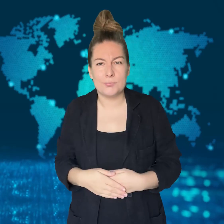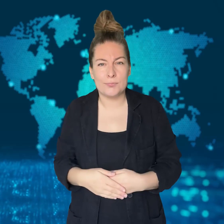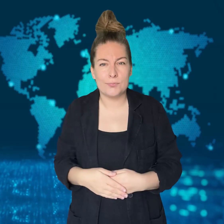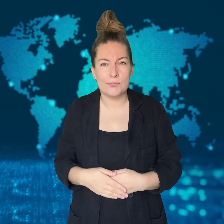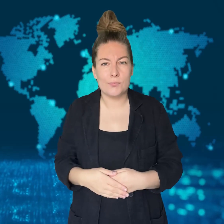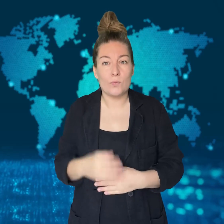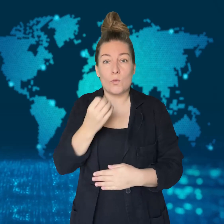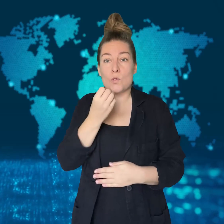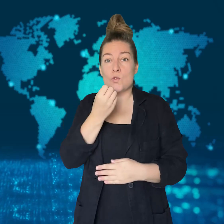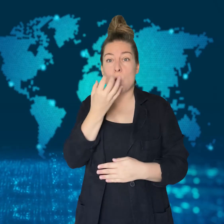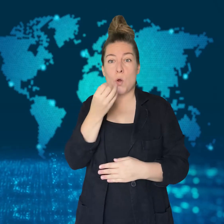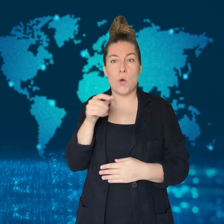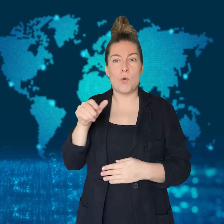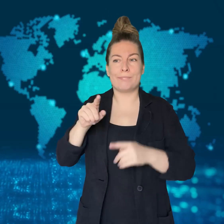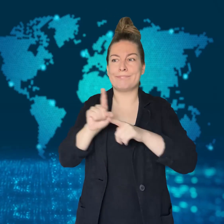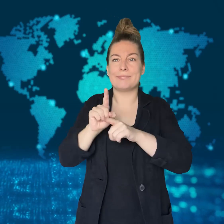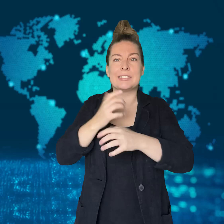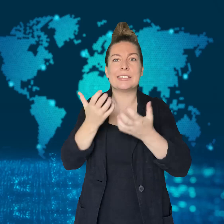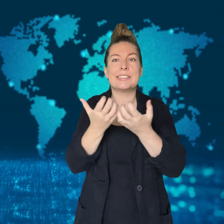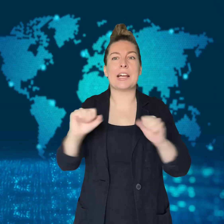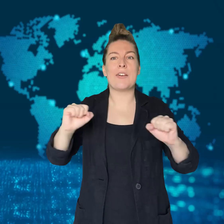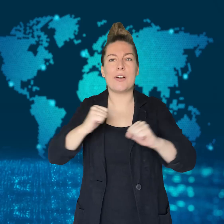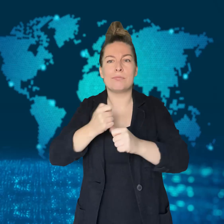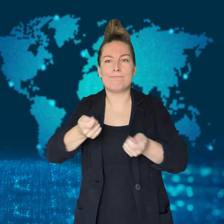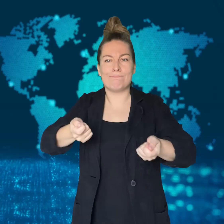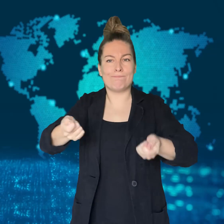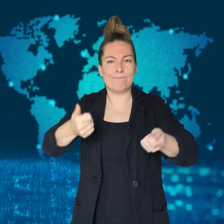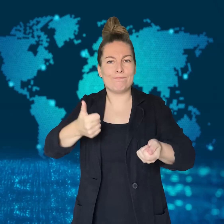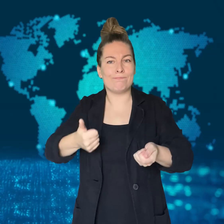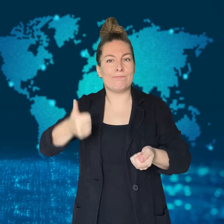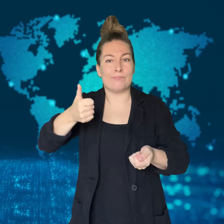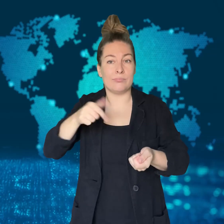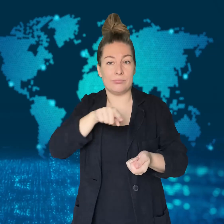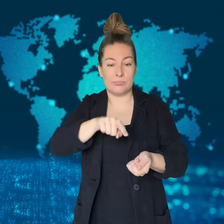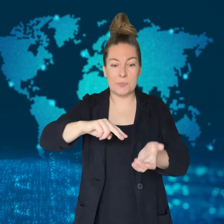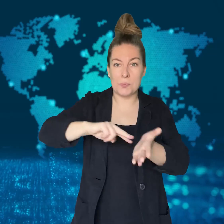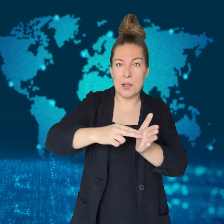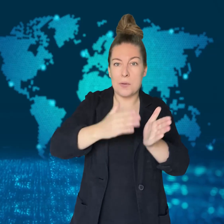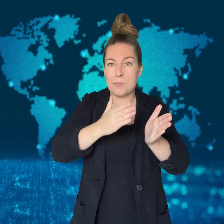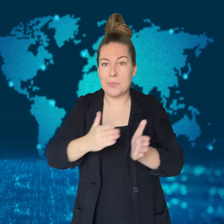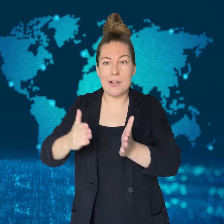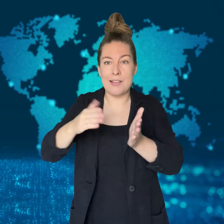track people down, making many suspicious of this plan.